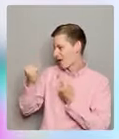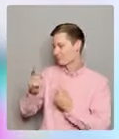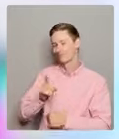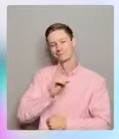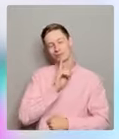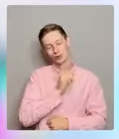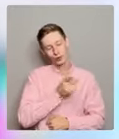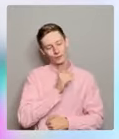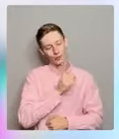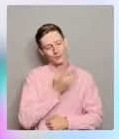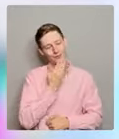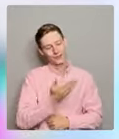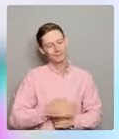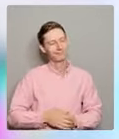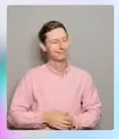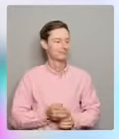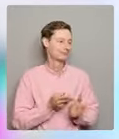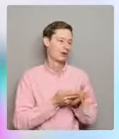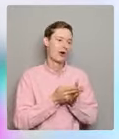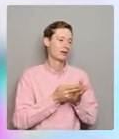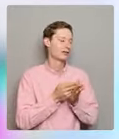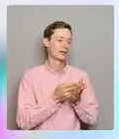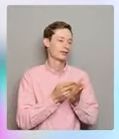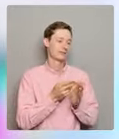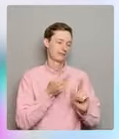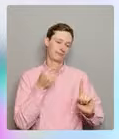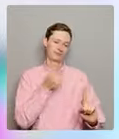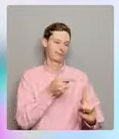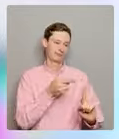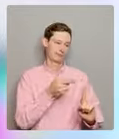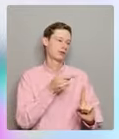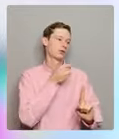Sure, thanks. I think honestly, the main point I'd like to end on